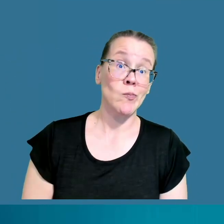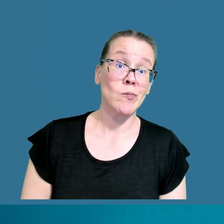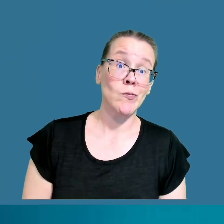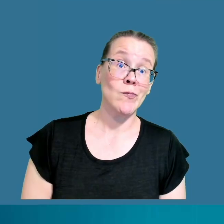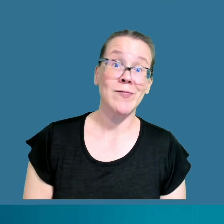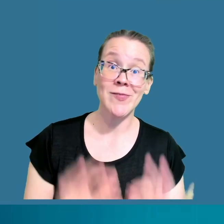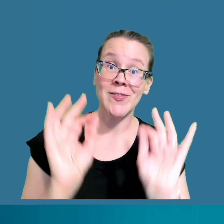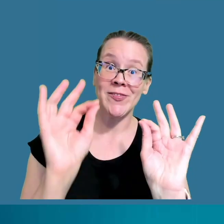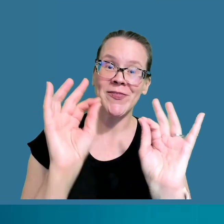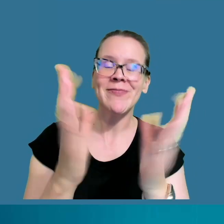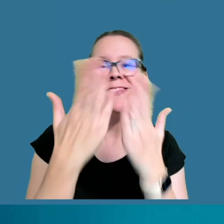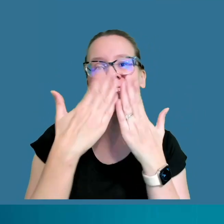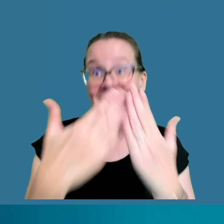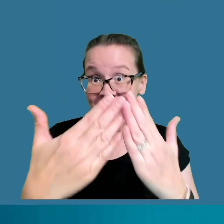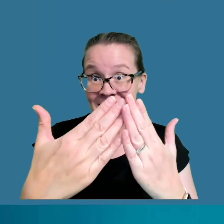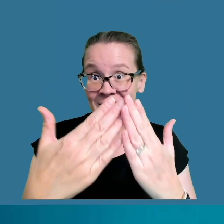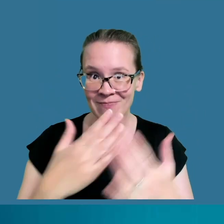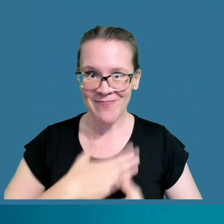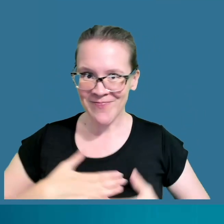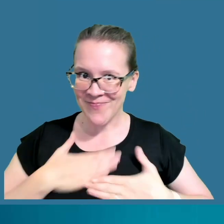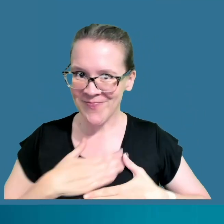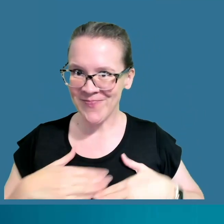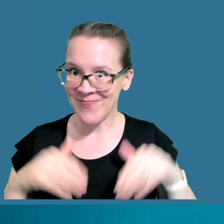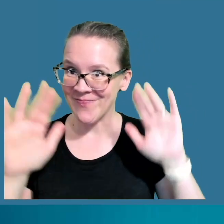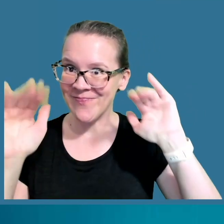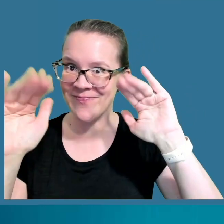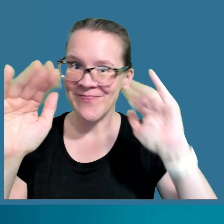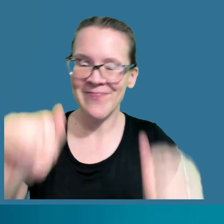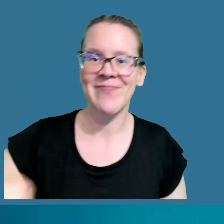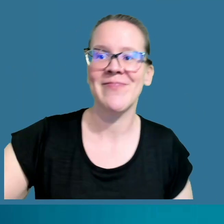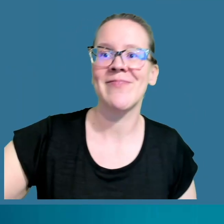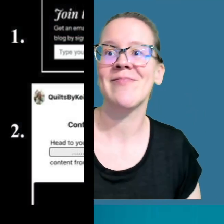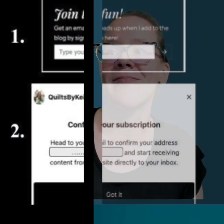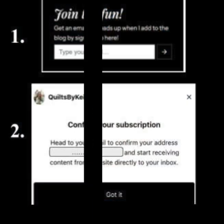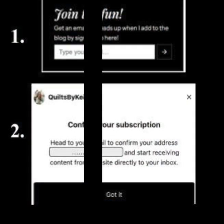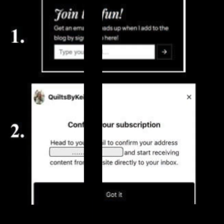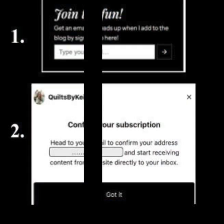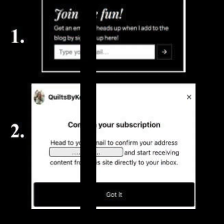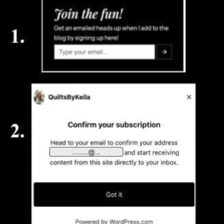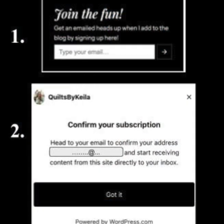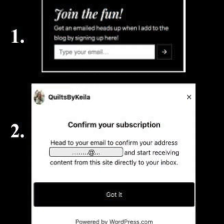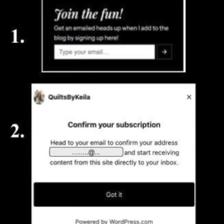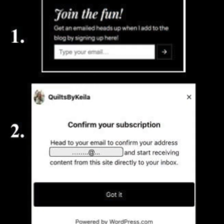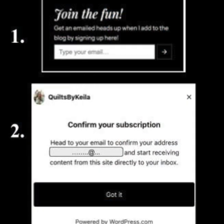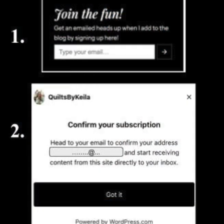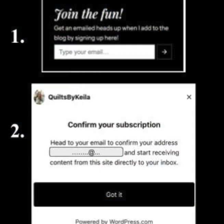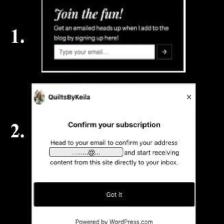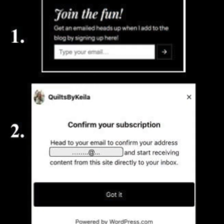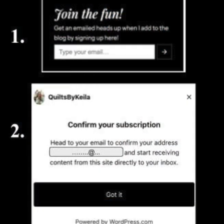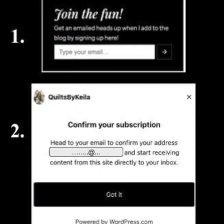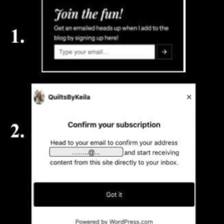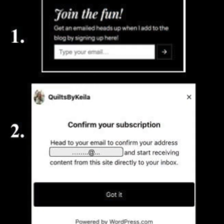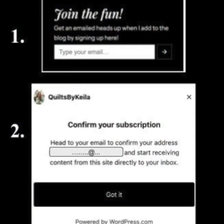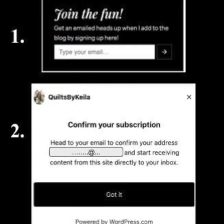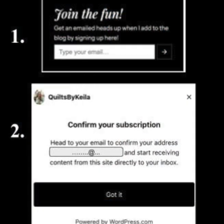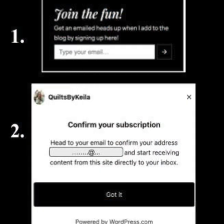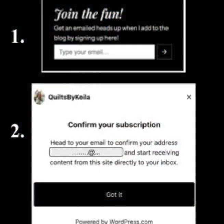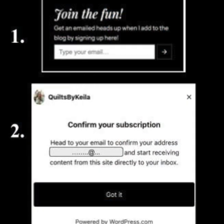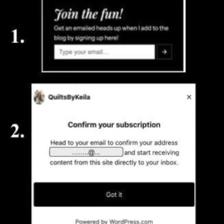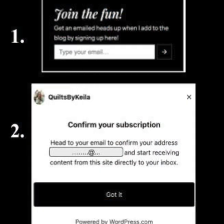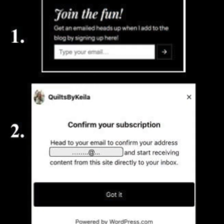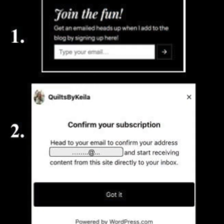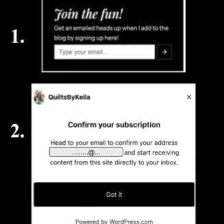and then also I would love it if you could like or subscribe to my YouTube channel. Thank you!